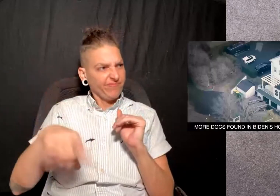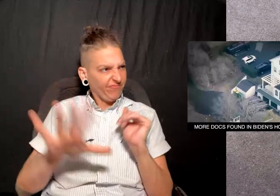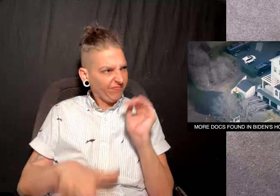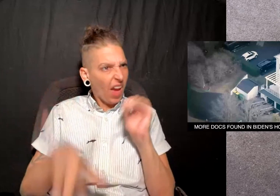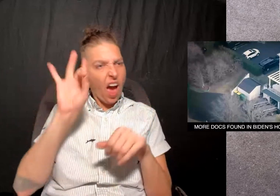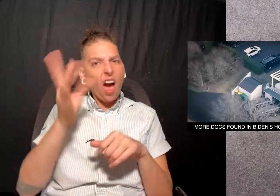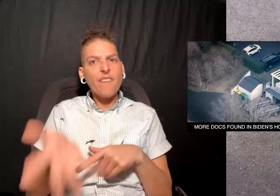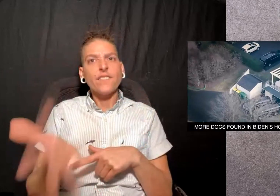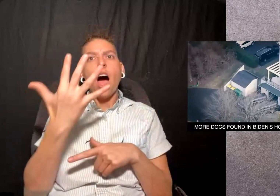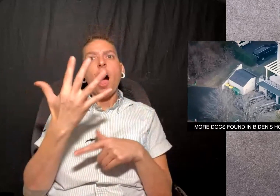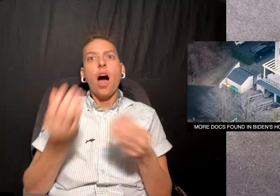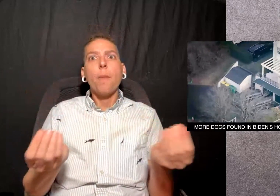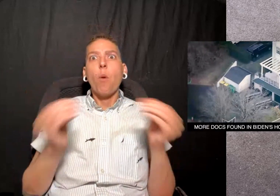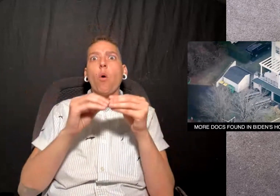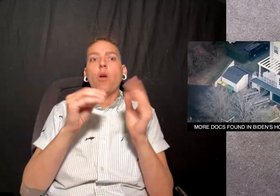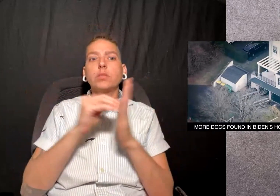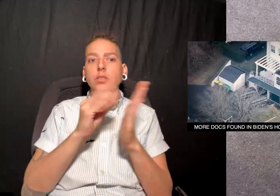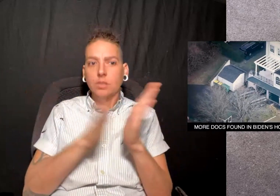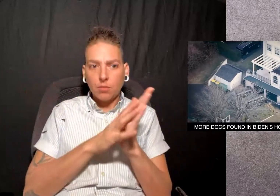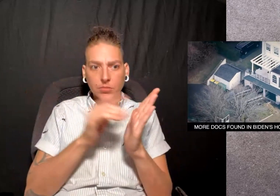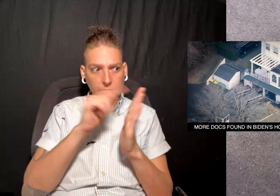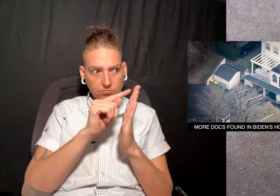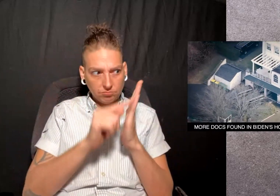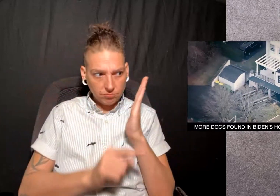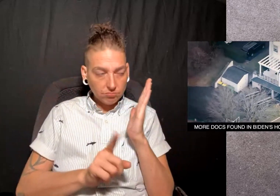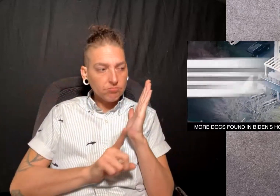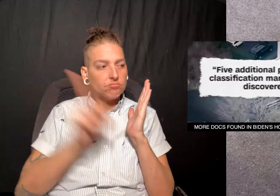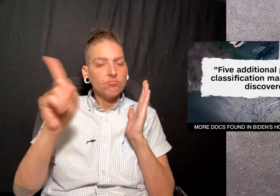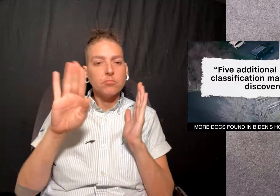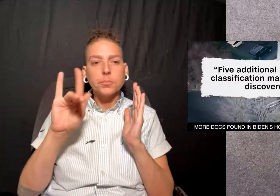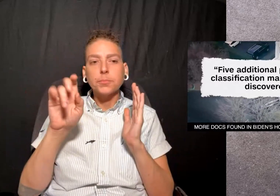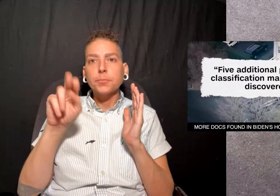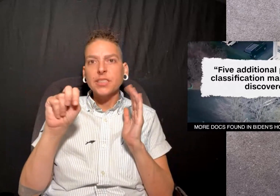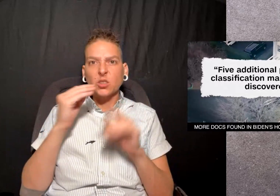five additional documents at Biden's home in Delaware